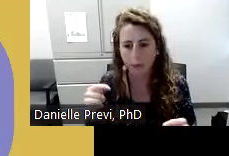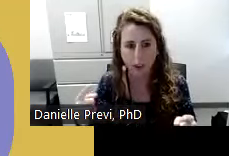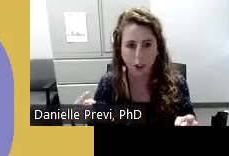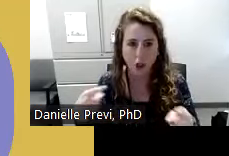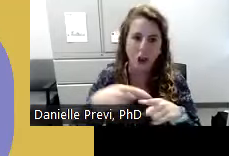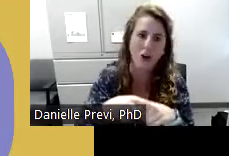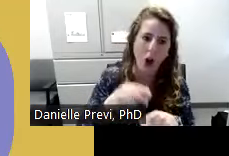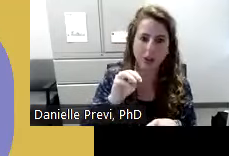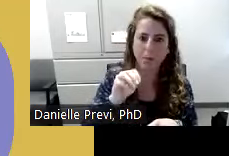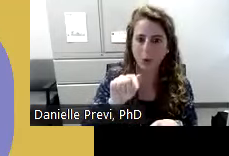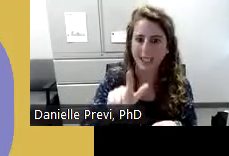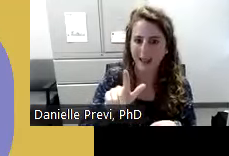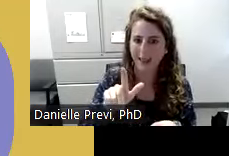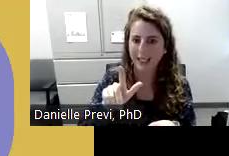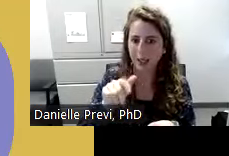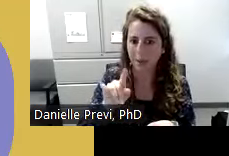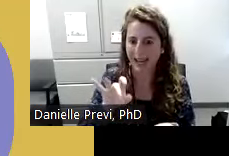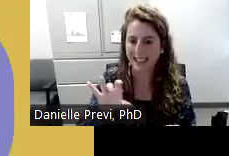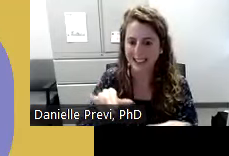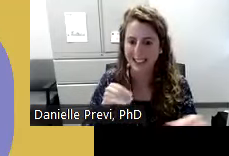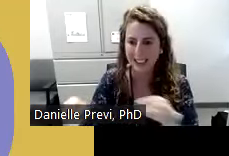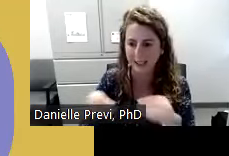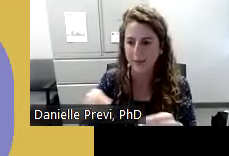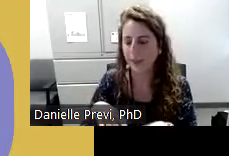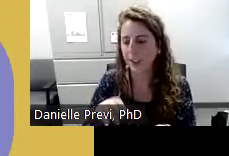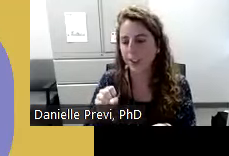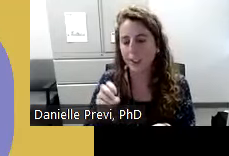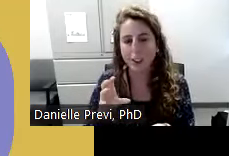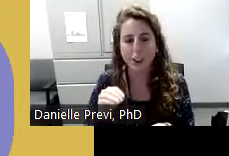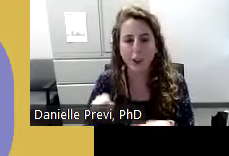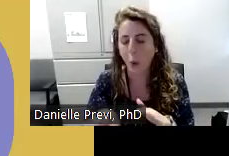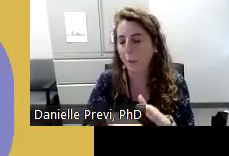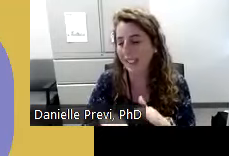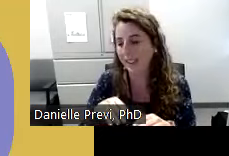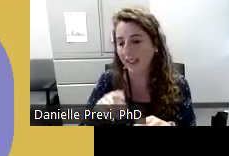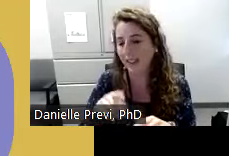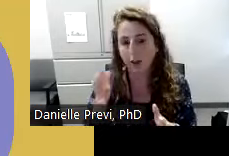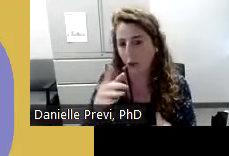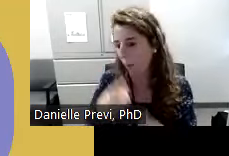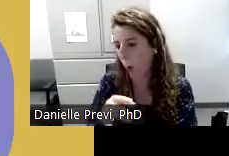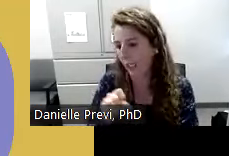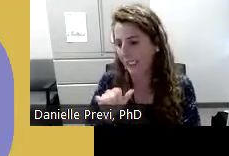spoken language acquisition. And one of it comes from the cross modal plasticity, or CMP,